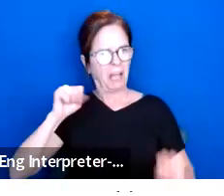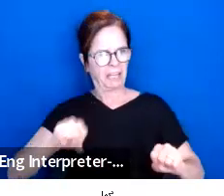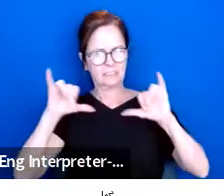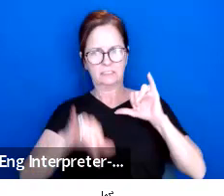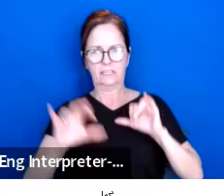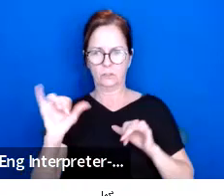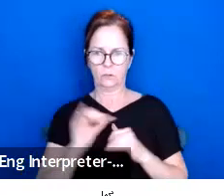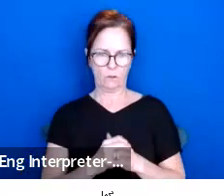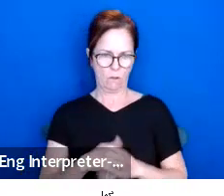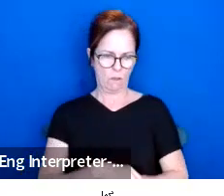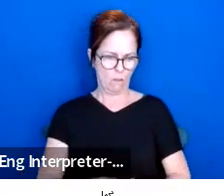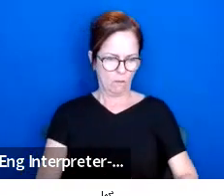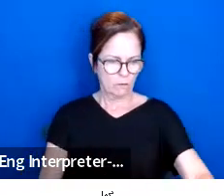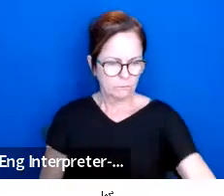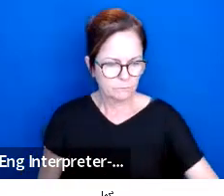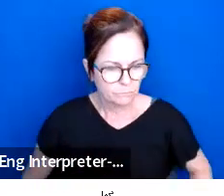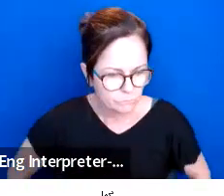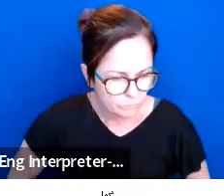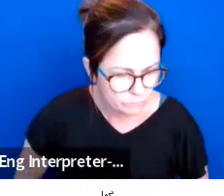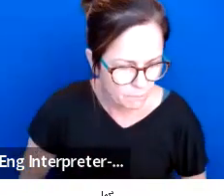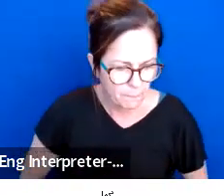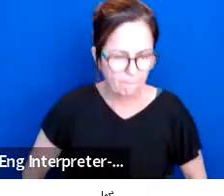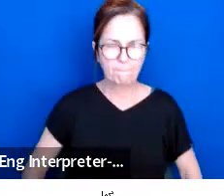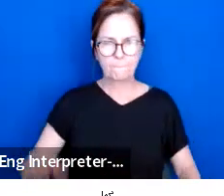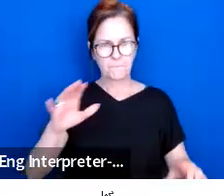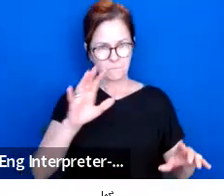So I think we are on, I think,inda is this. Yes.